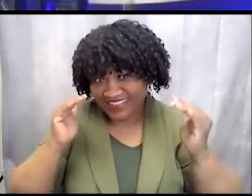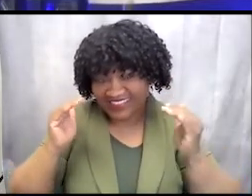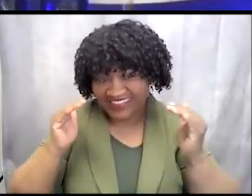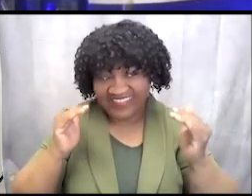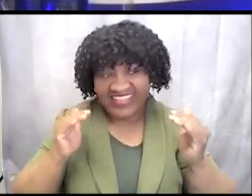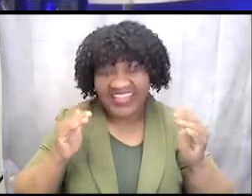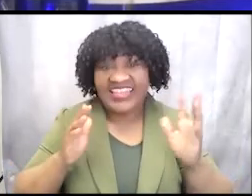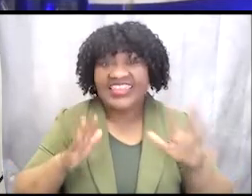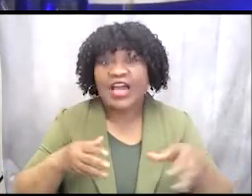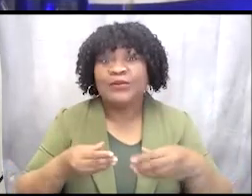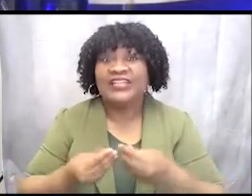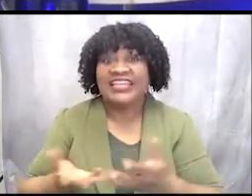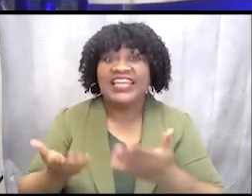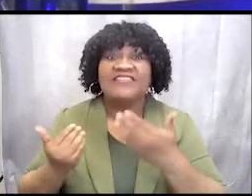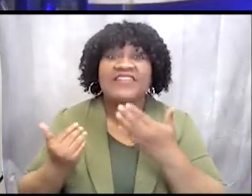that bring out the best in young people.